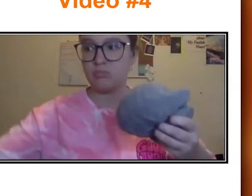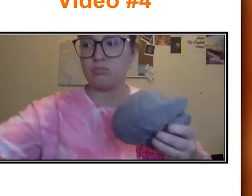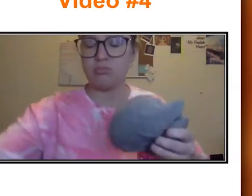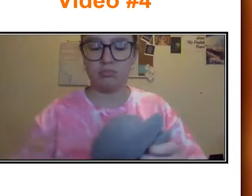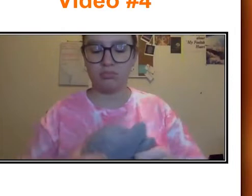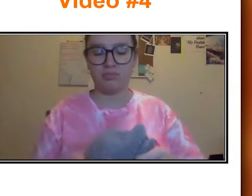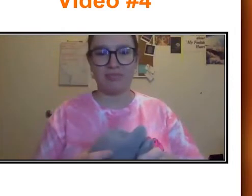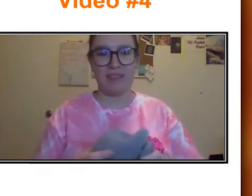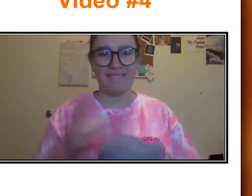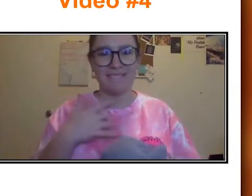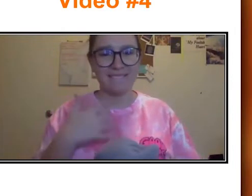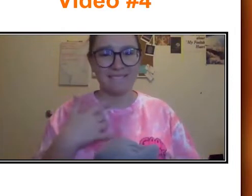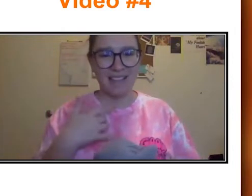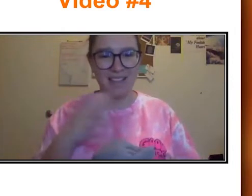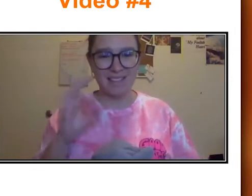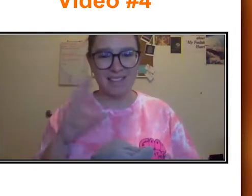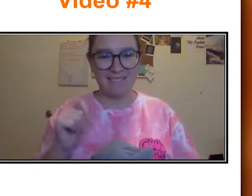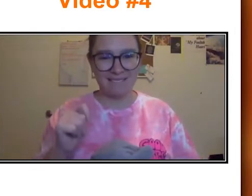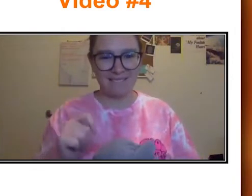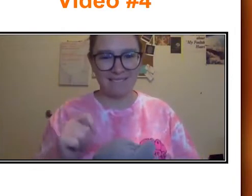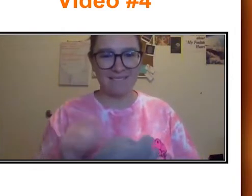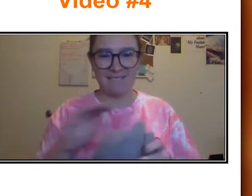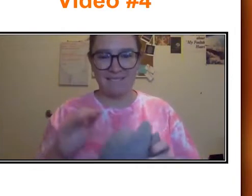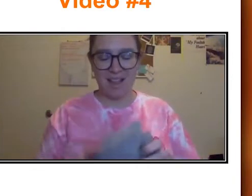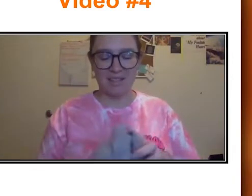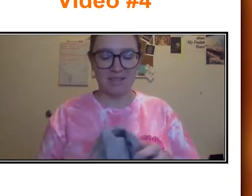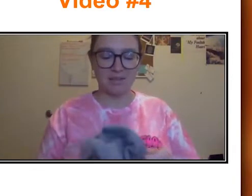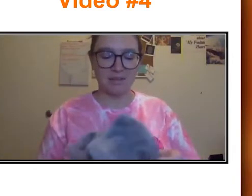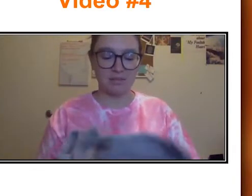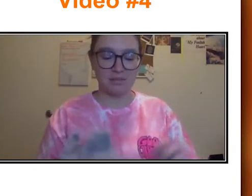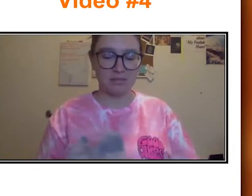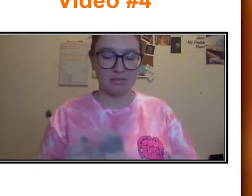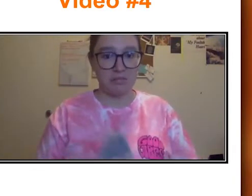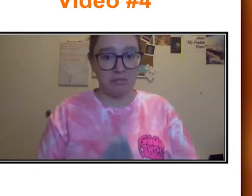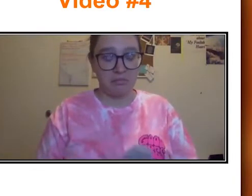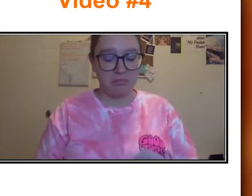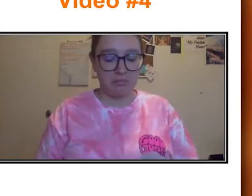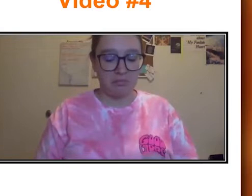Oh, boy. I feel like...I don't know.